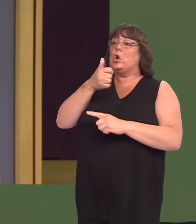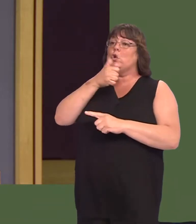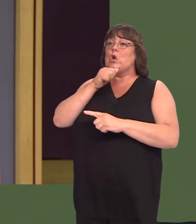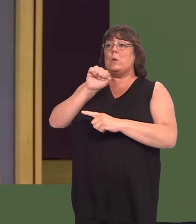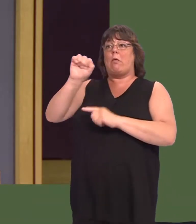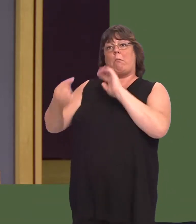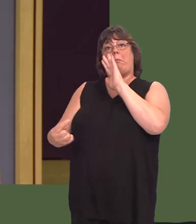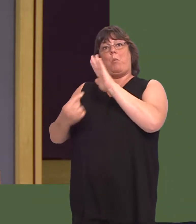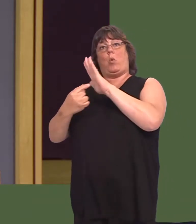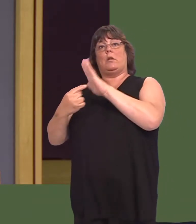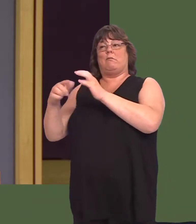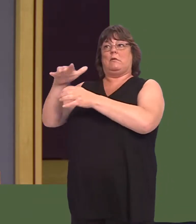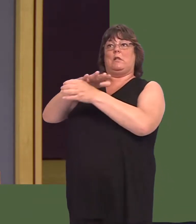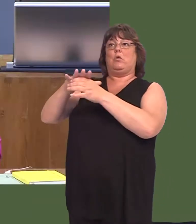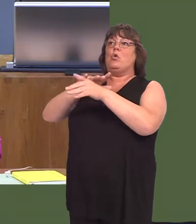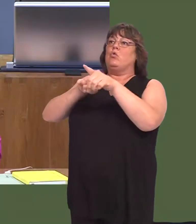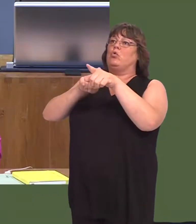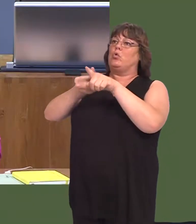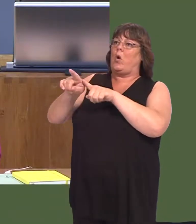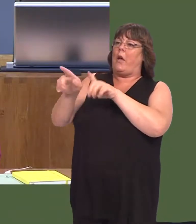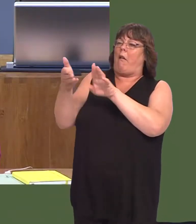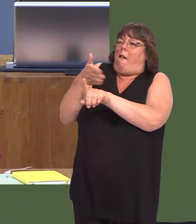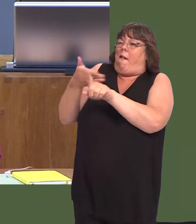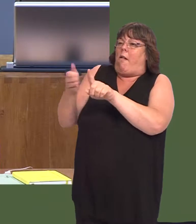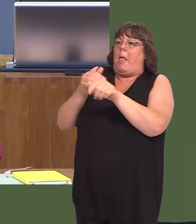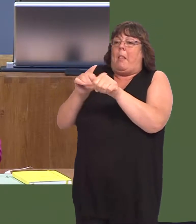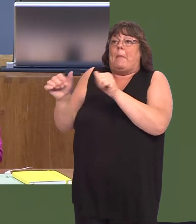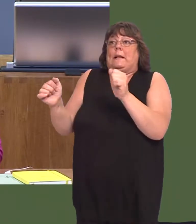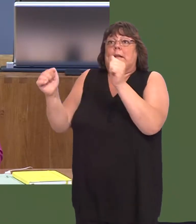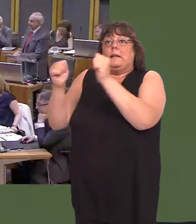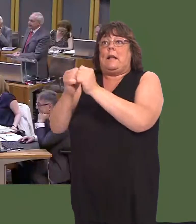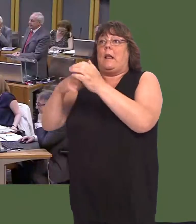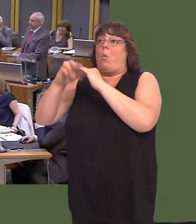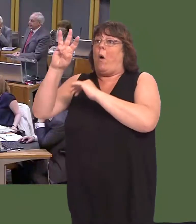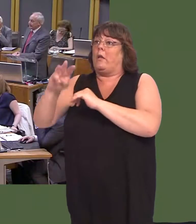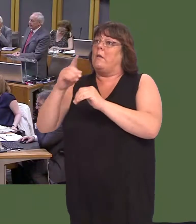pivotal position to get the best possible deal for Wales by increasing the size of our